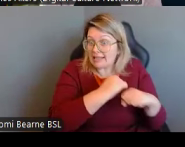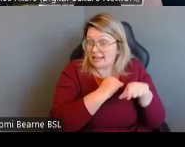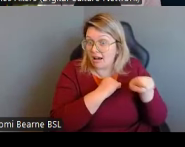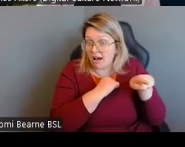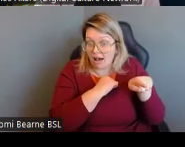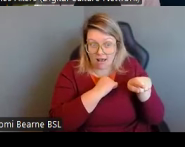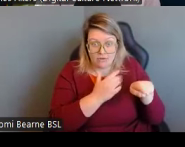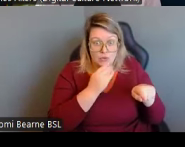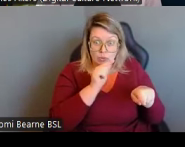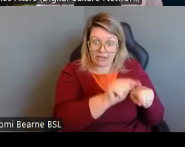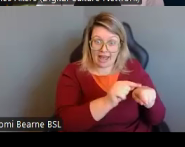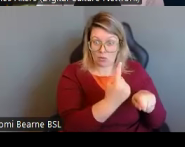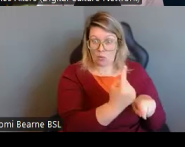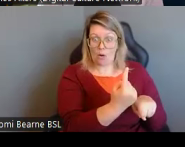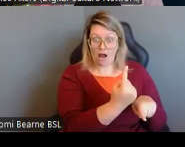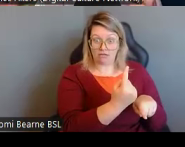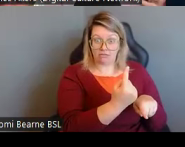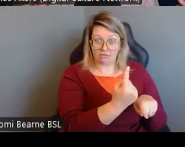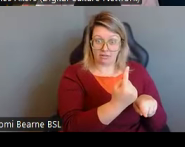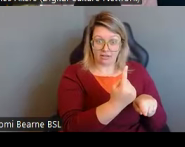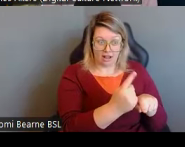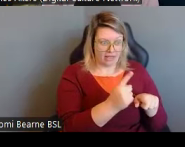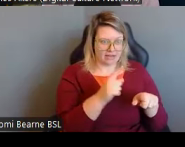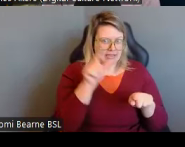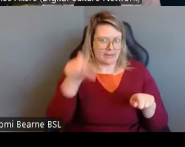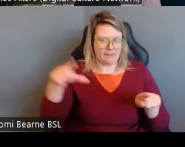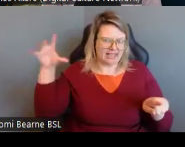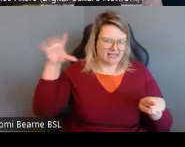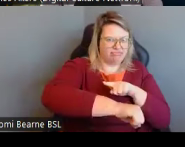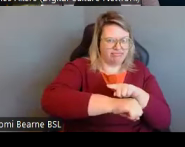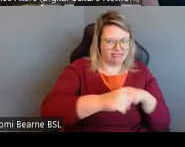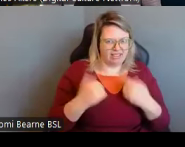there are risks with those kinds of things. Are there other ways that you could potentially spread the risk?